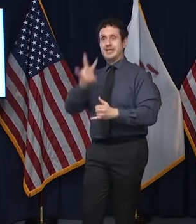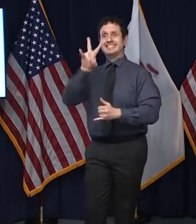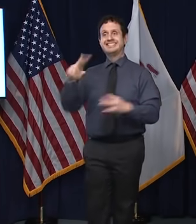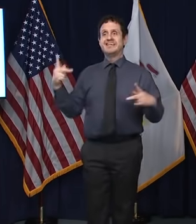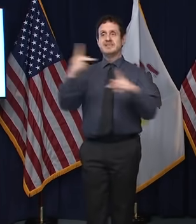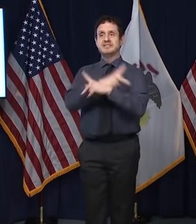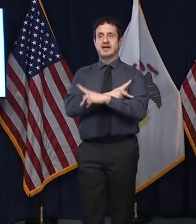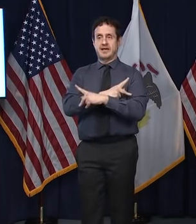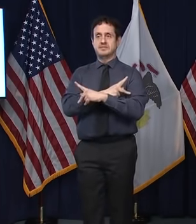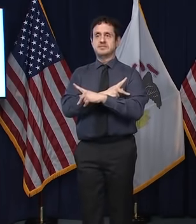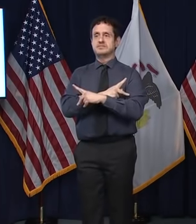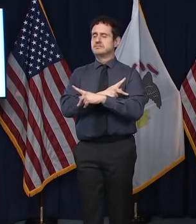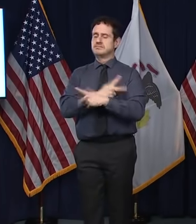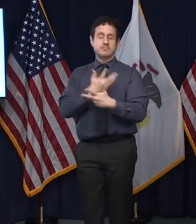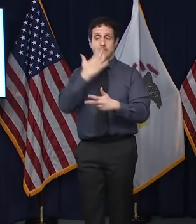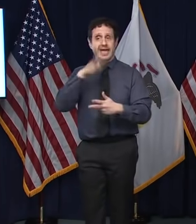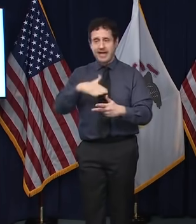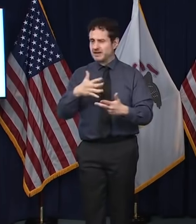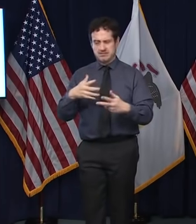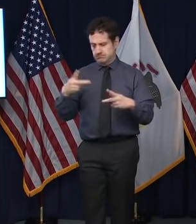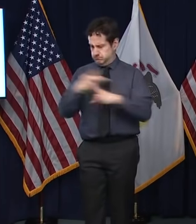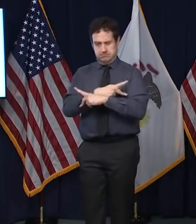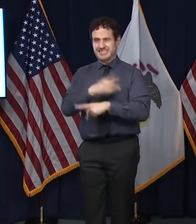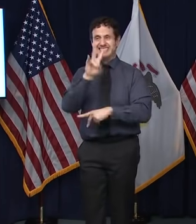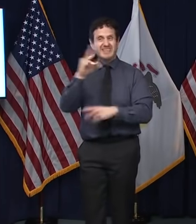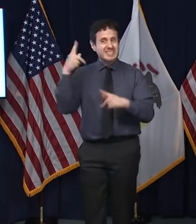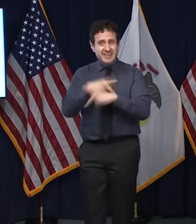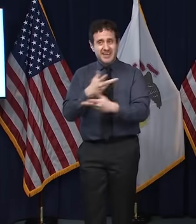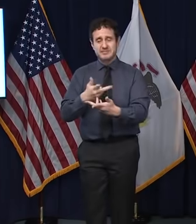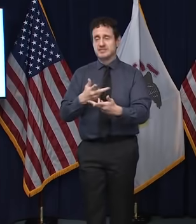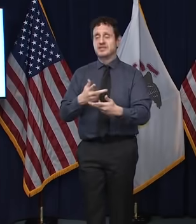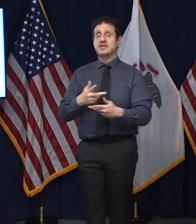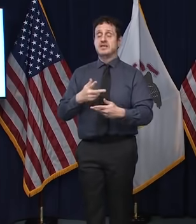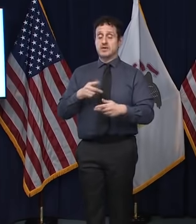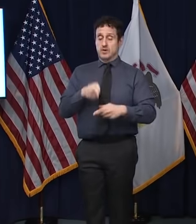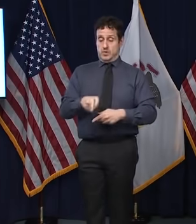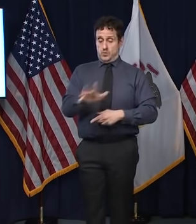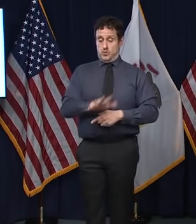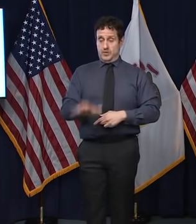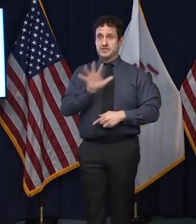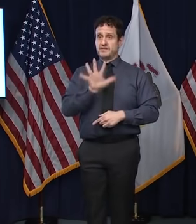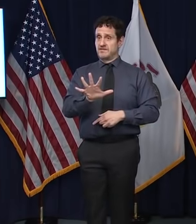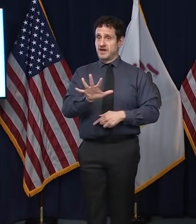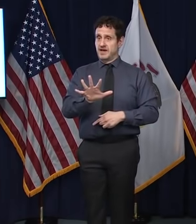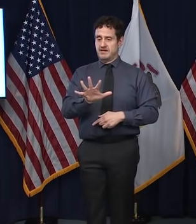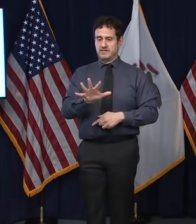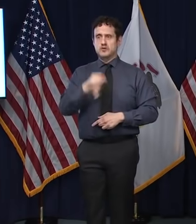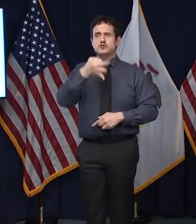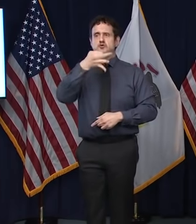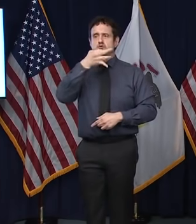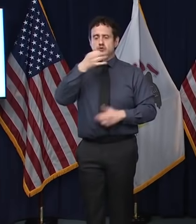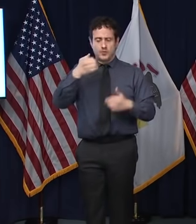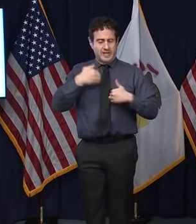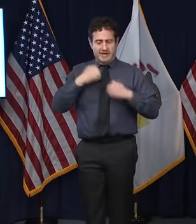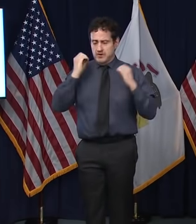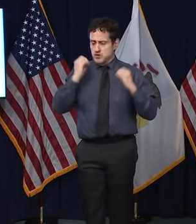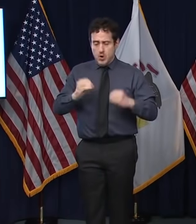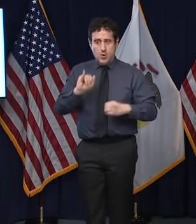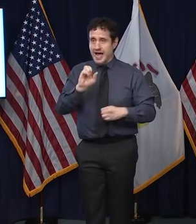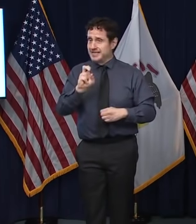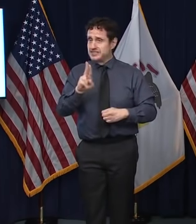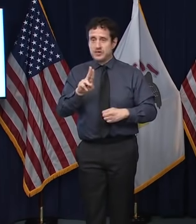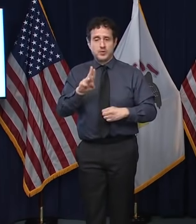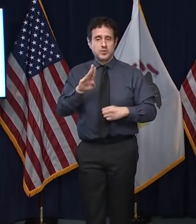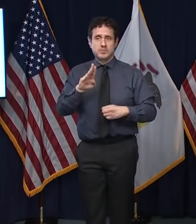summer. Just on July seventh At